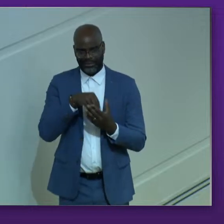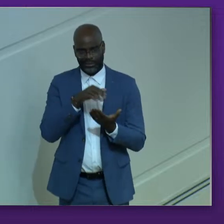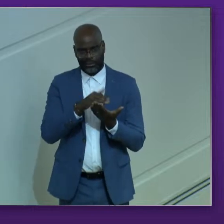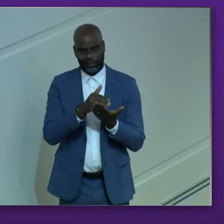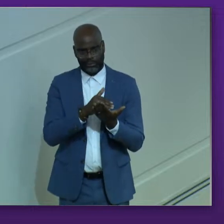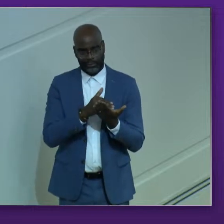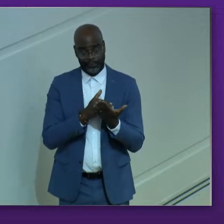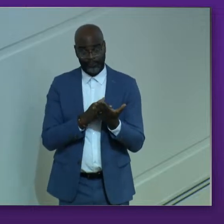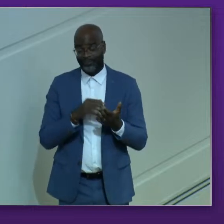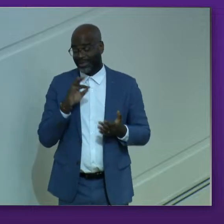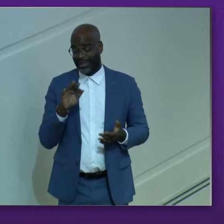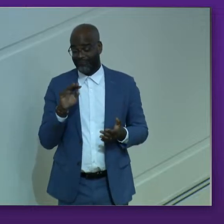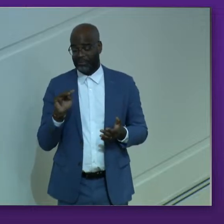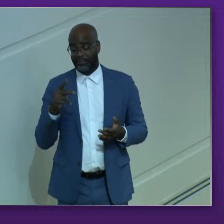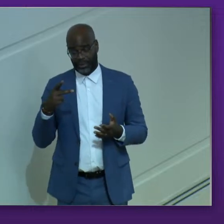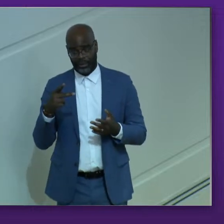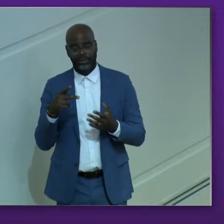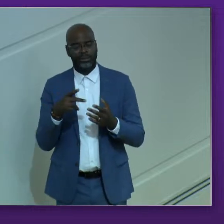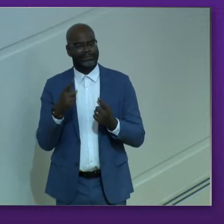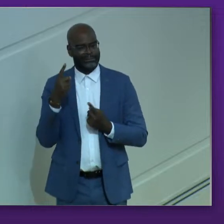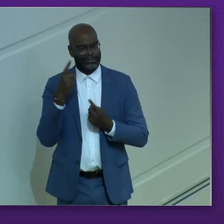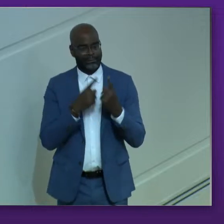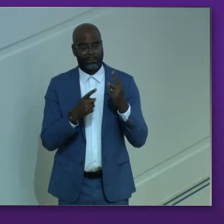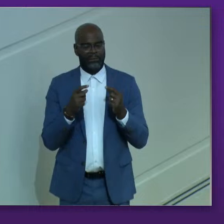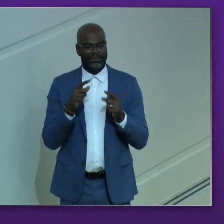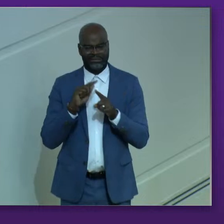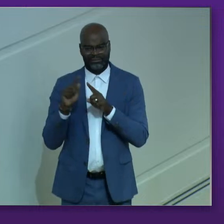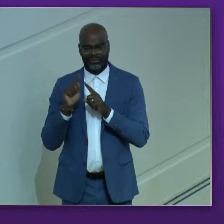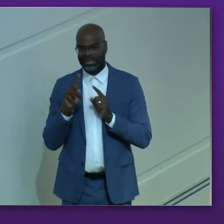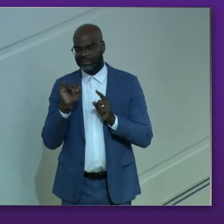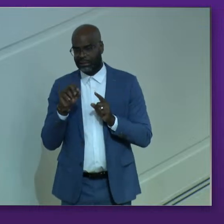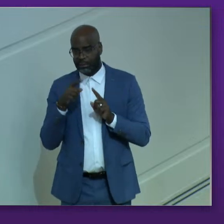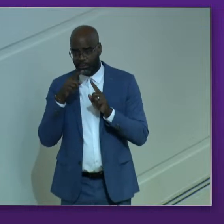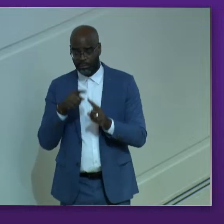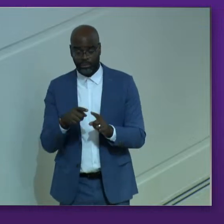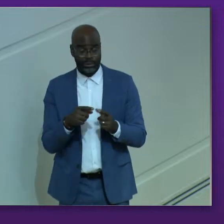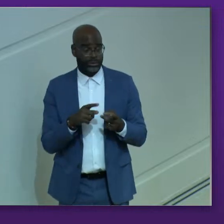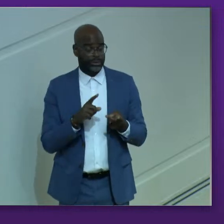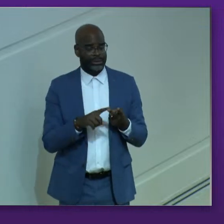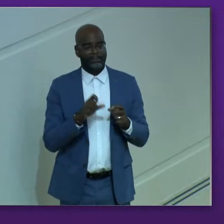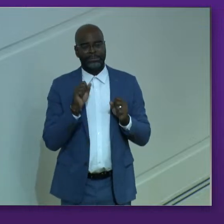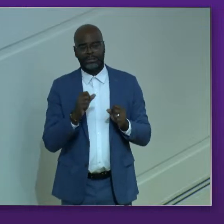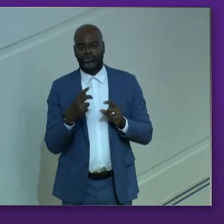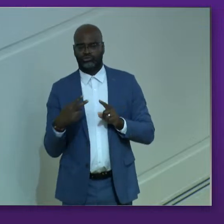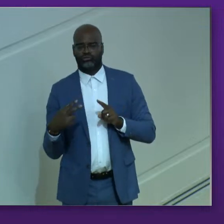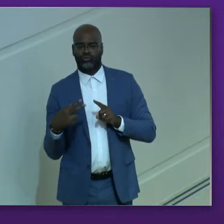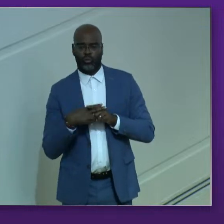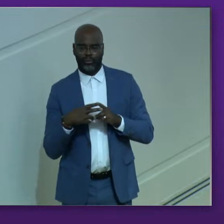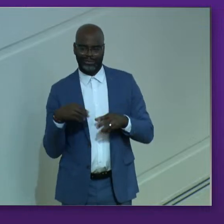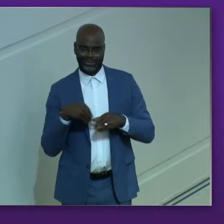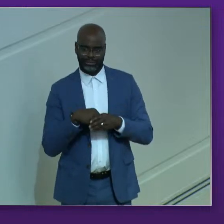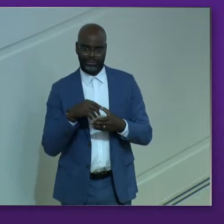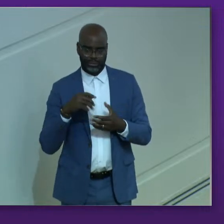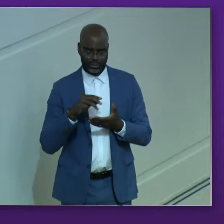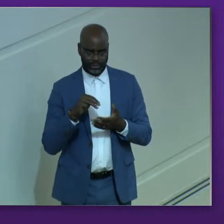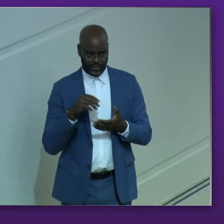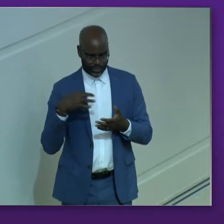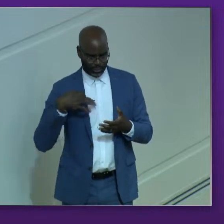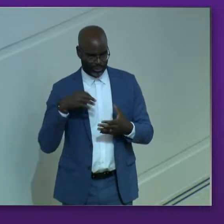COLLEGE. IT IS APPROVED BY THE BOARD OF TRUSTEES AND SUBMITTED